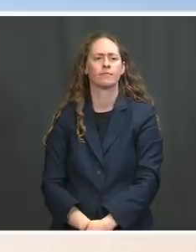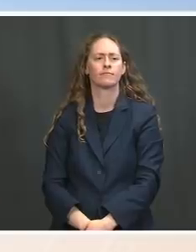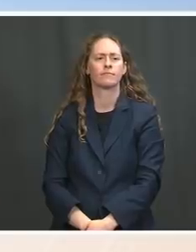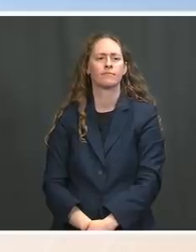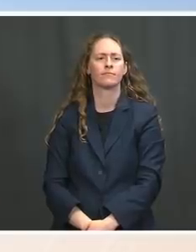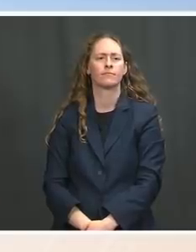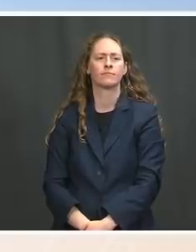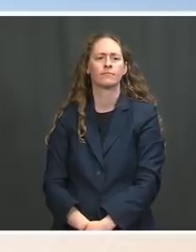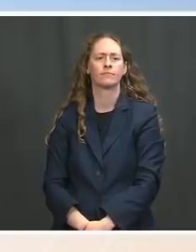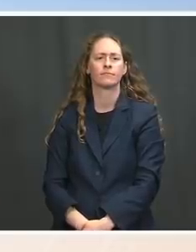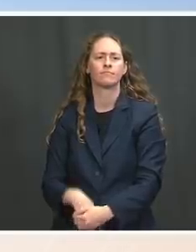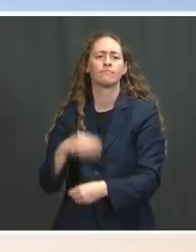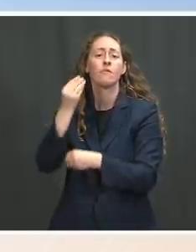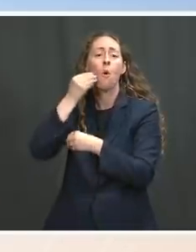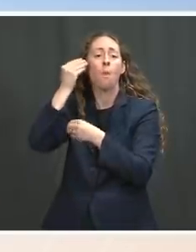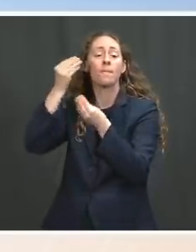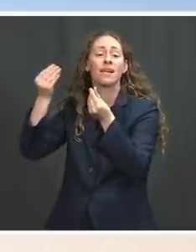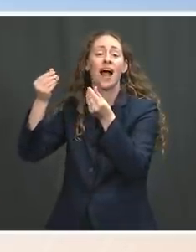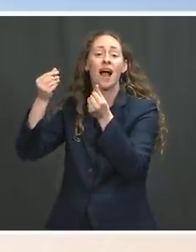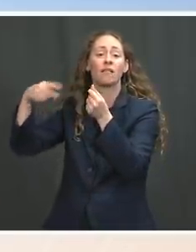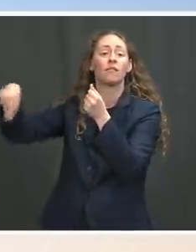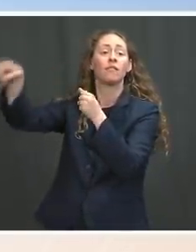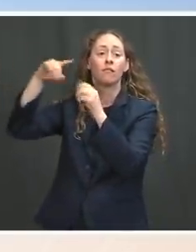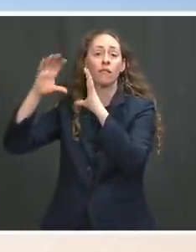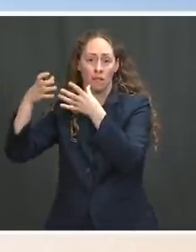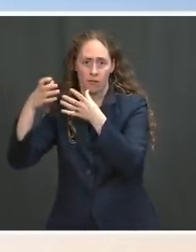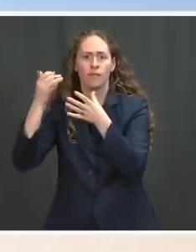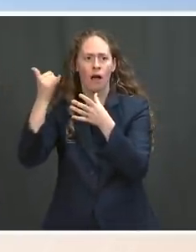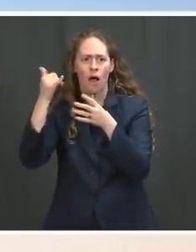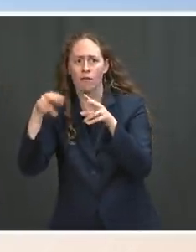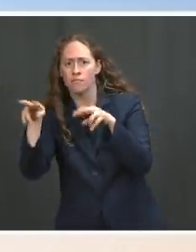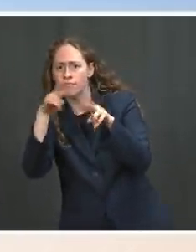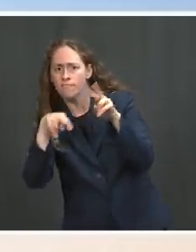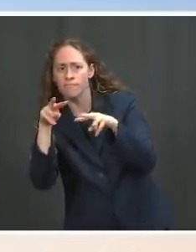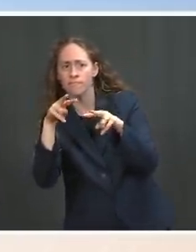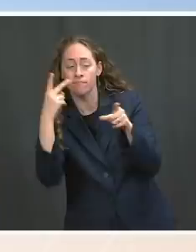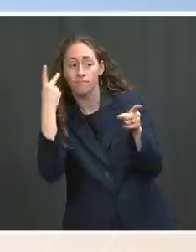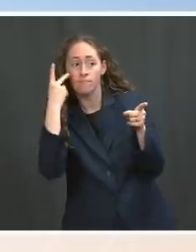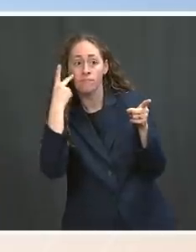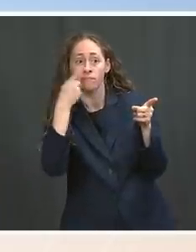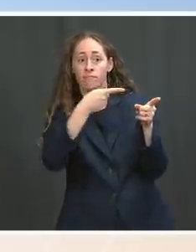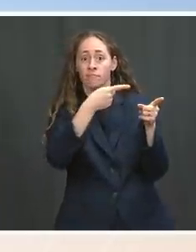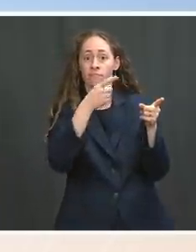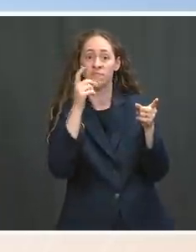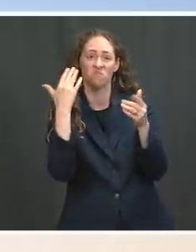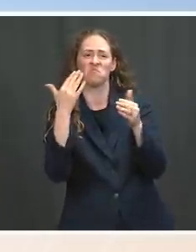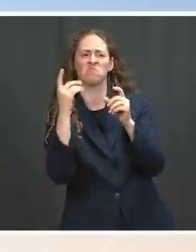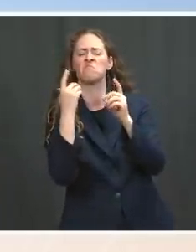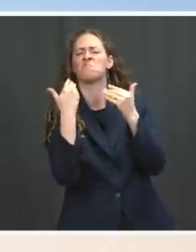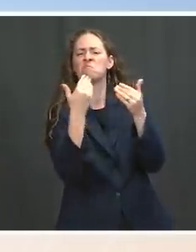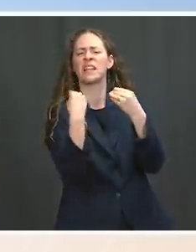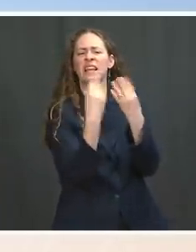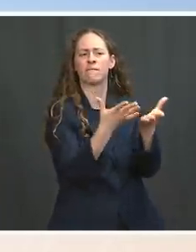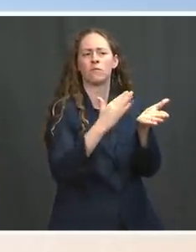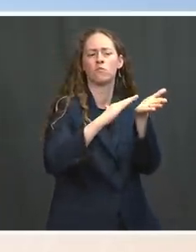to carry specific shipments of fuel in and around the region. Our Federal Motor Carrier Safety Administration issued an hours-of-service waiver,